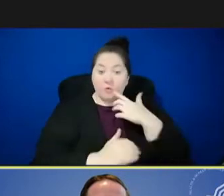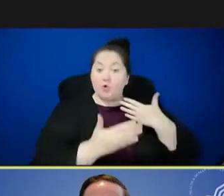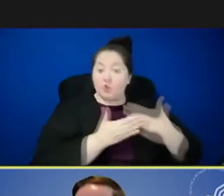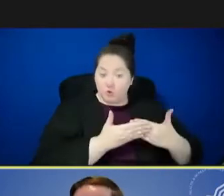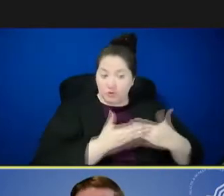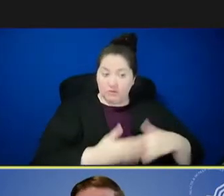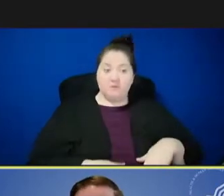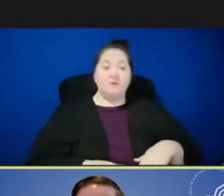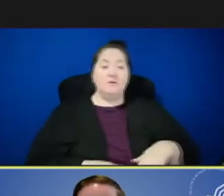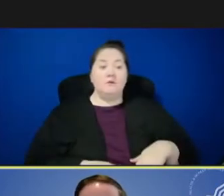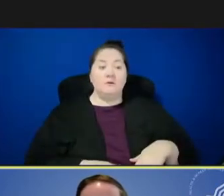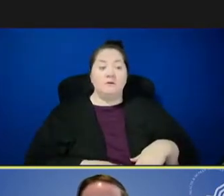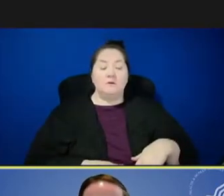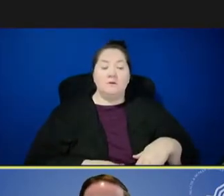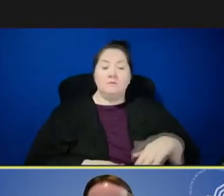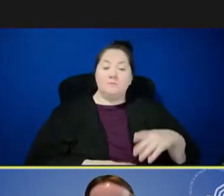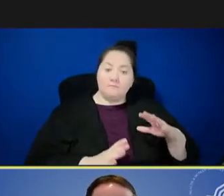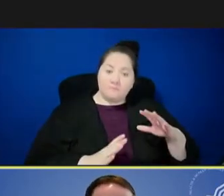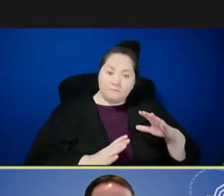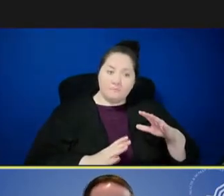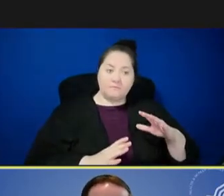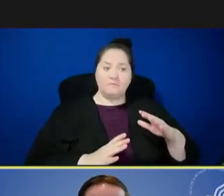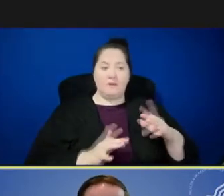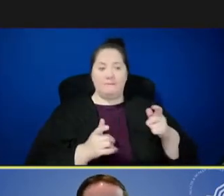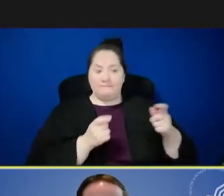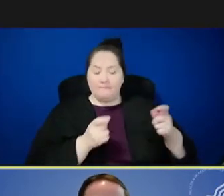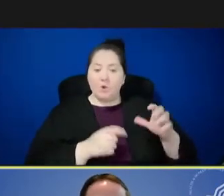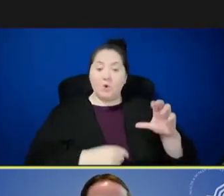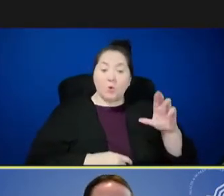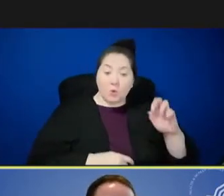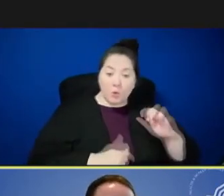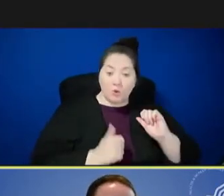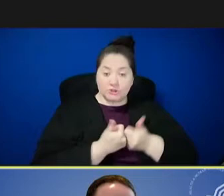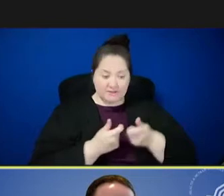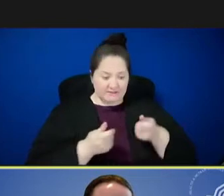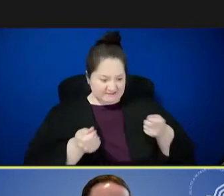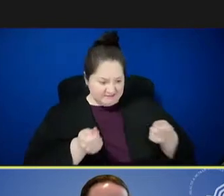air purchase again allows to manage that core challenge that tension between data generation